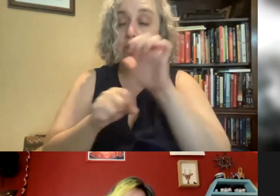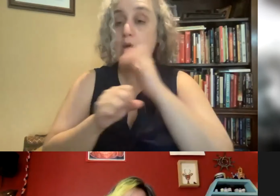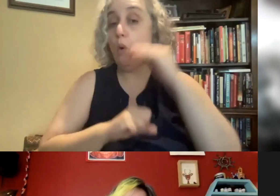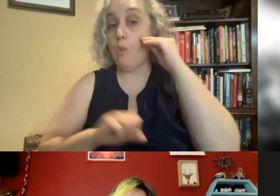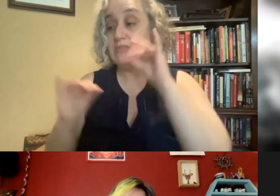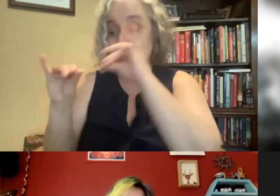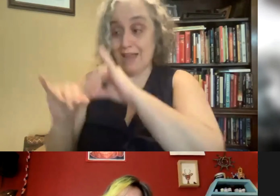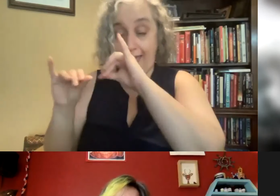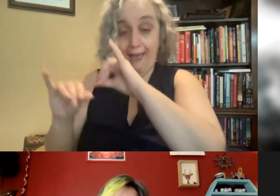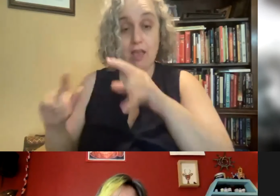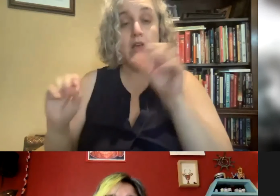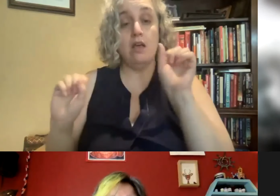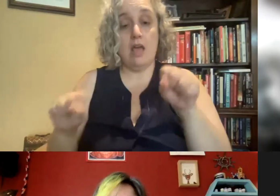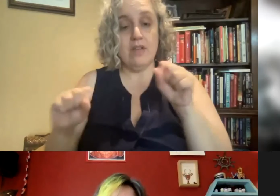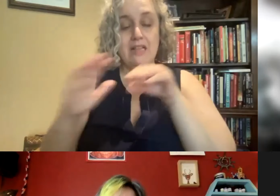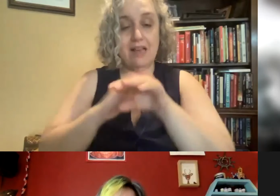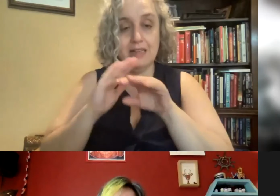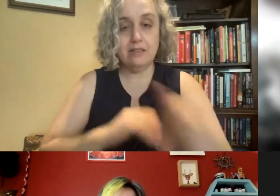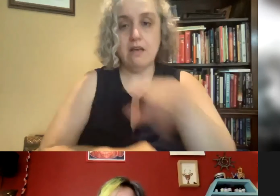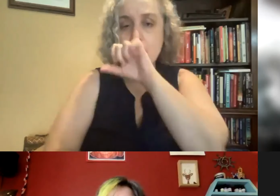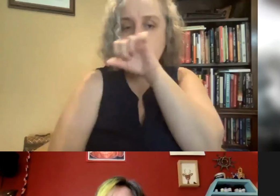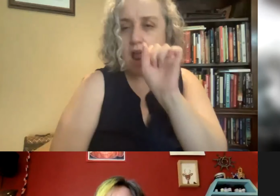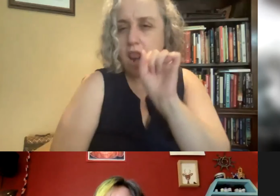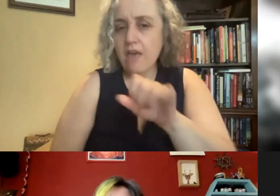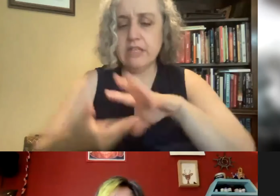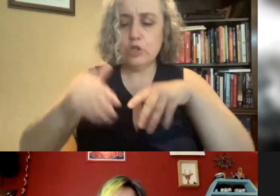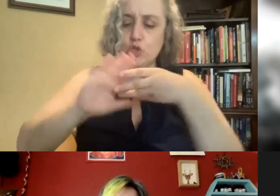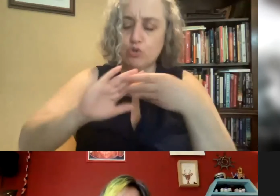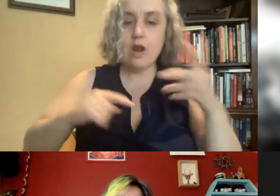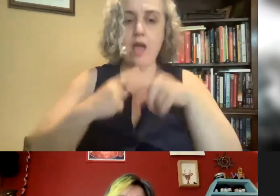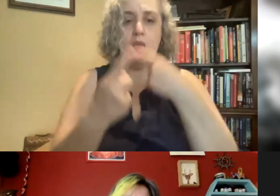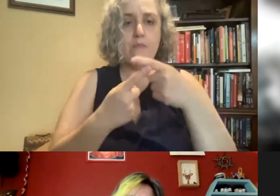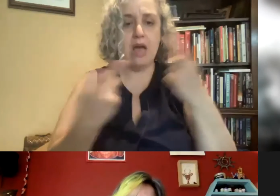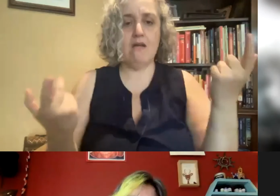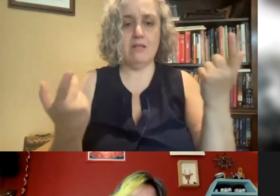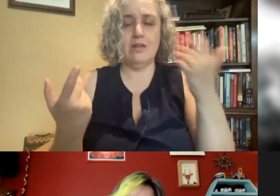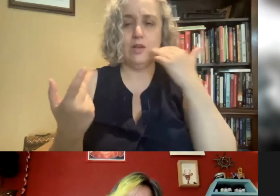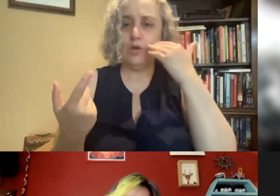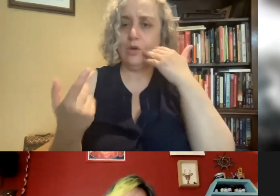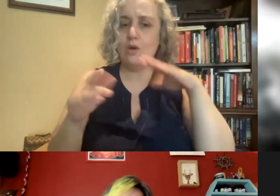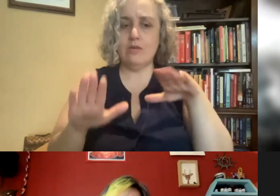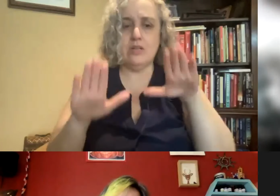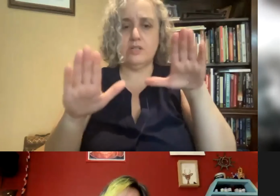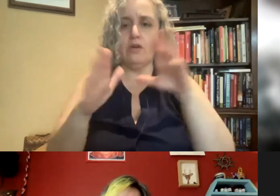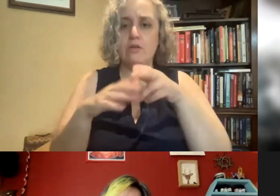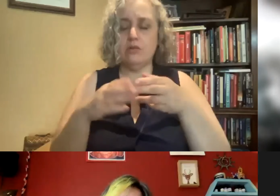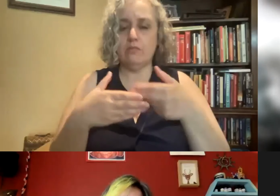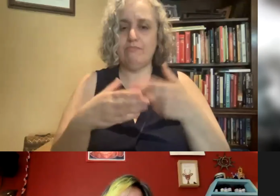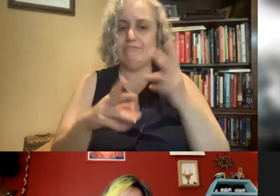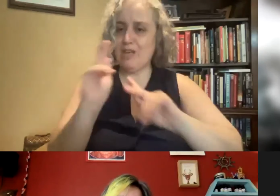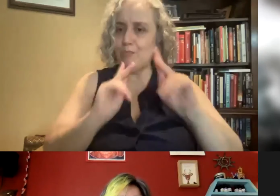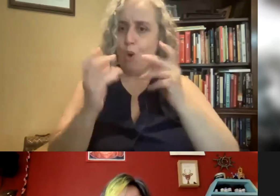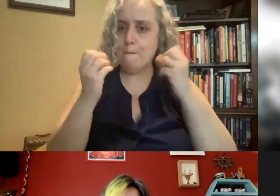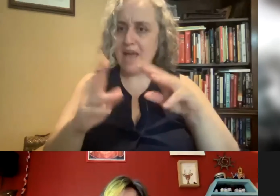I love the stories about the great resignation; how many people have been very